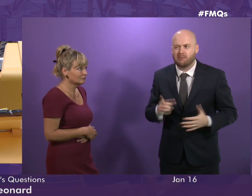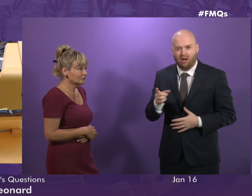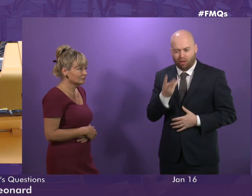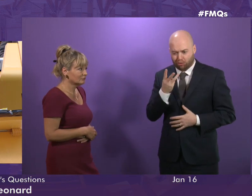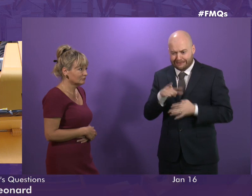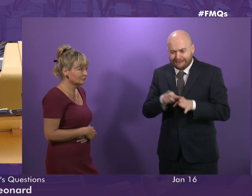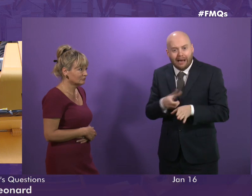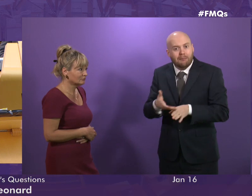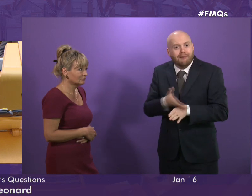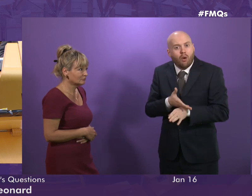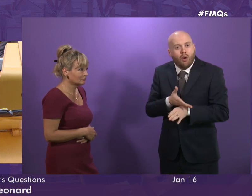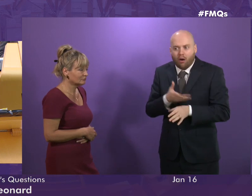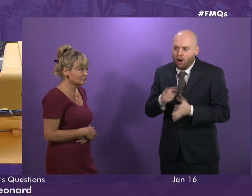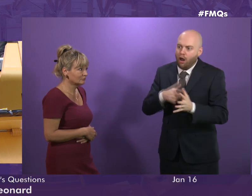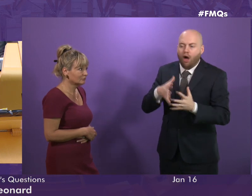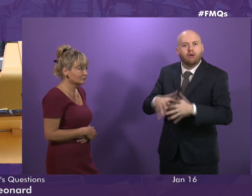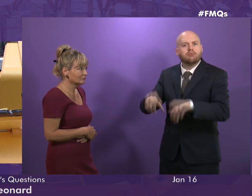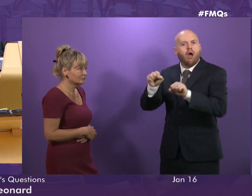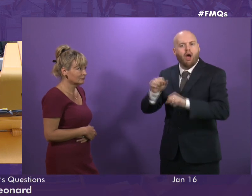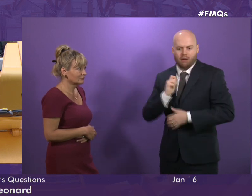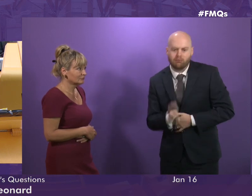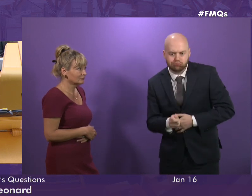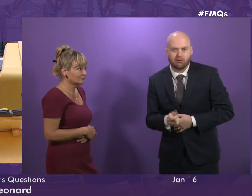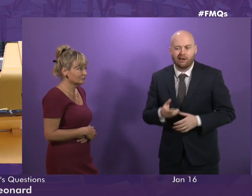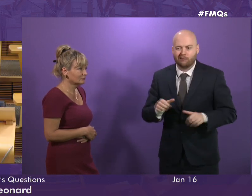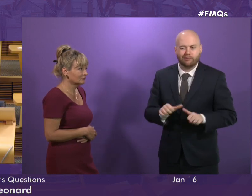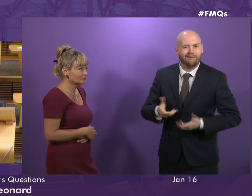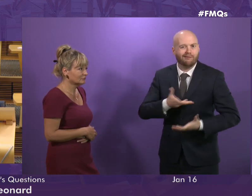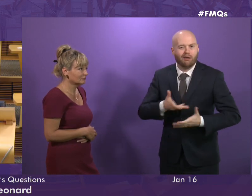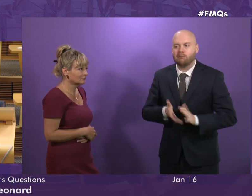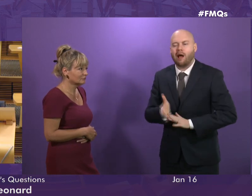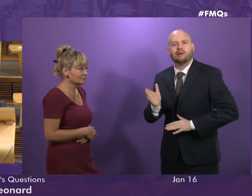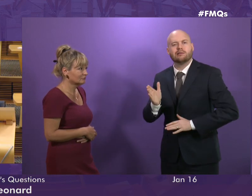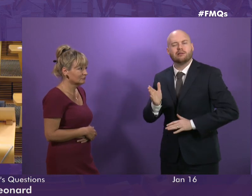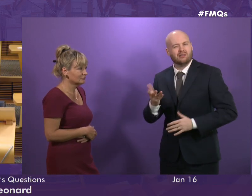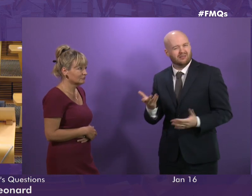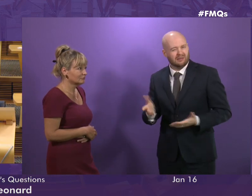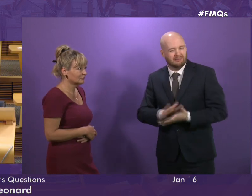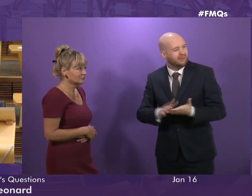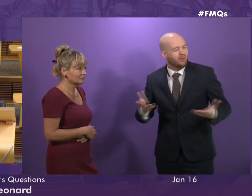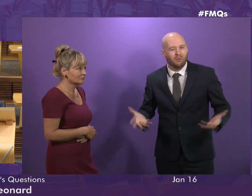that the public has confidence in the justice system. The families of Craig McClelland and